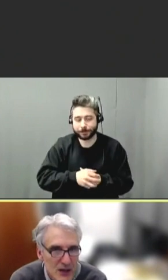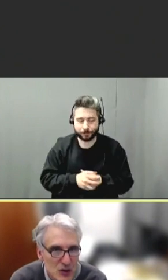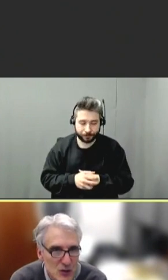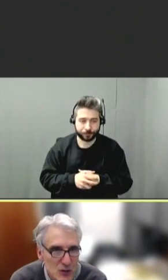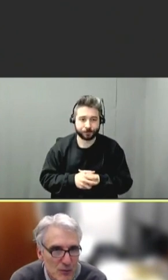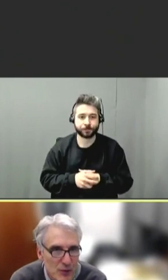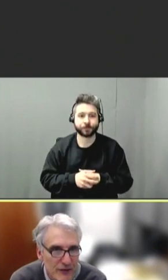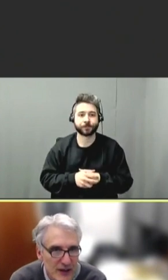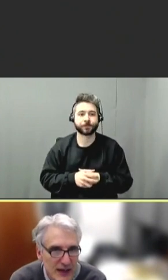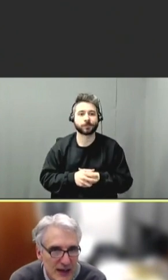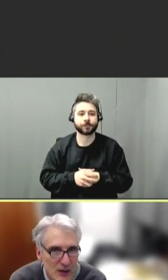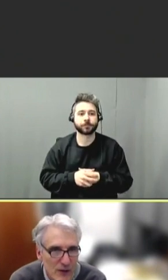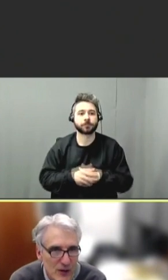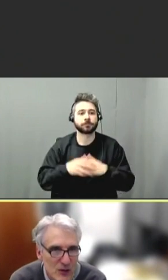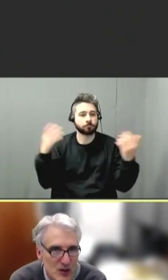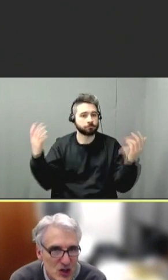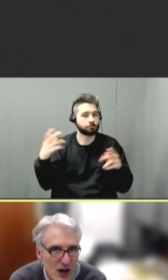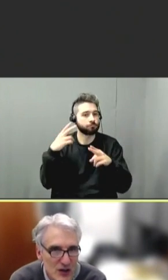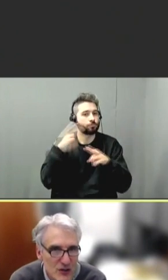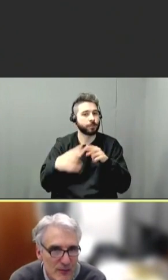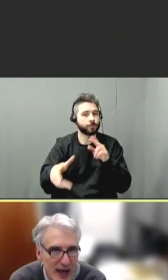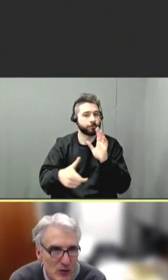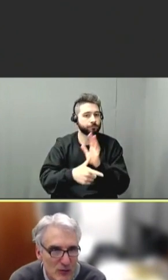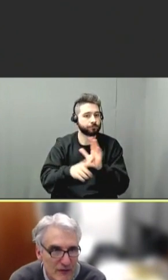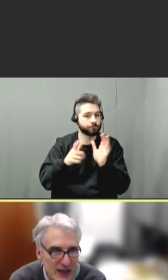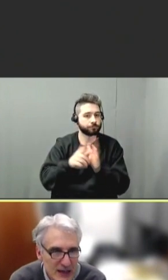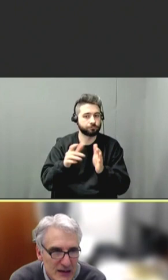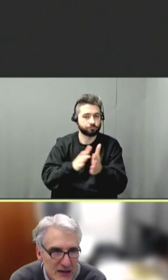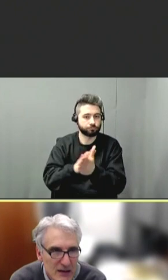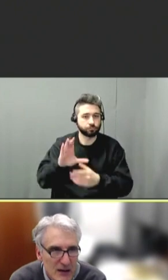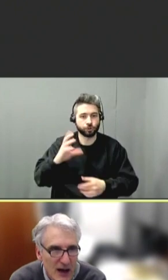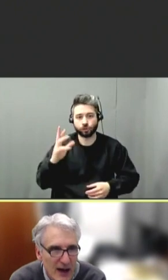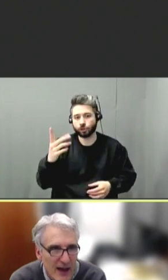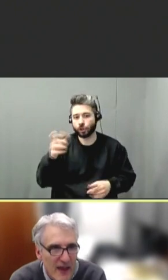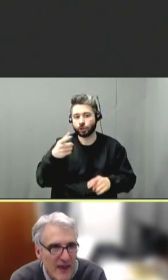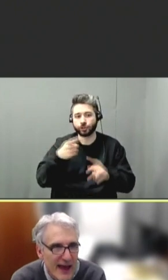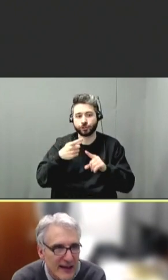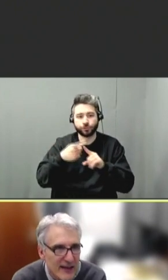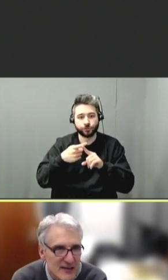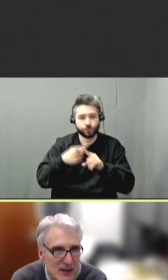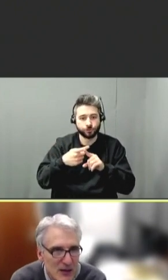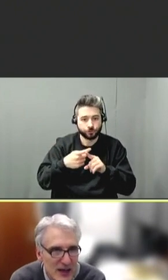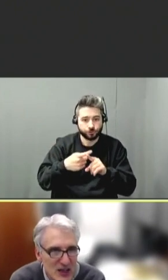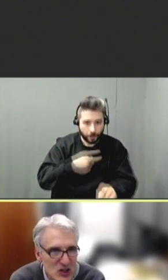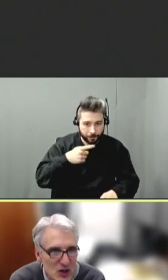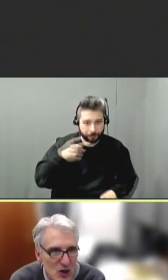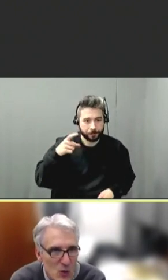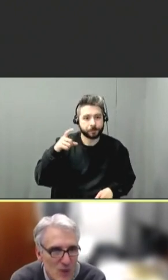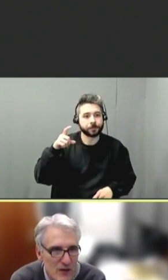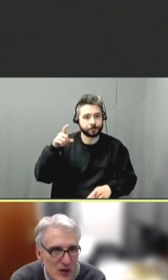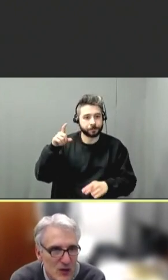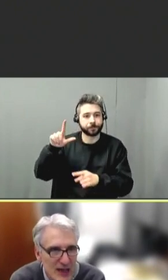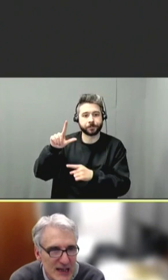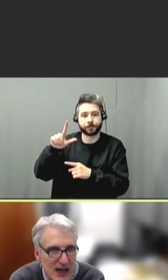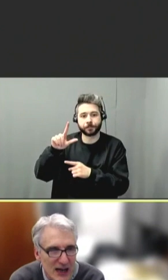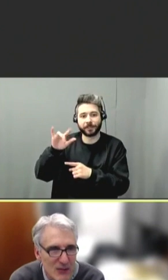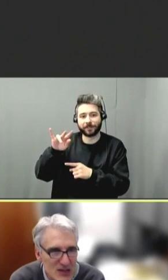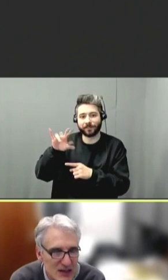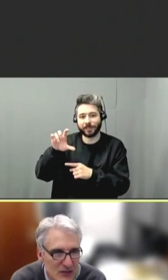To briefly review the charge from Admiral Levine that the subcommittee should review key documents,